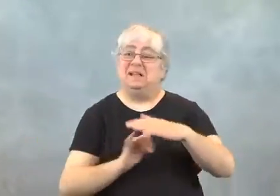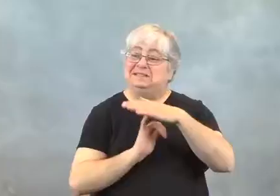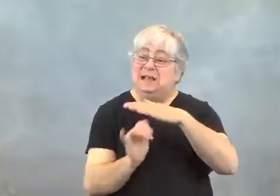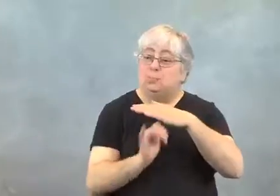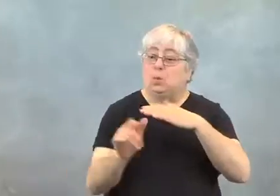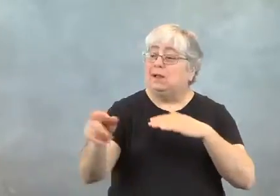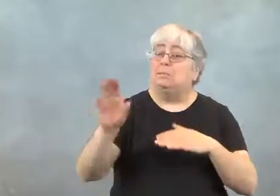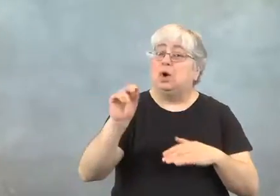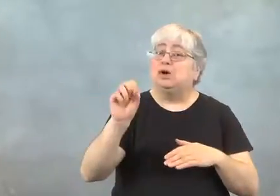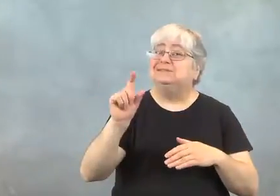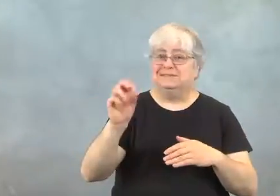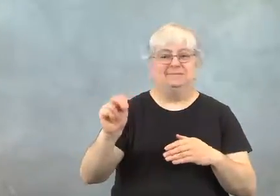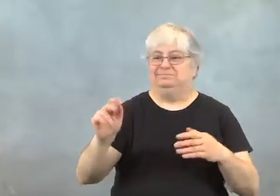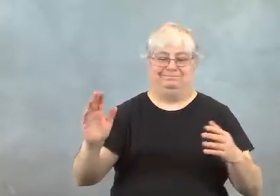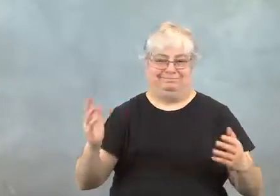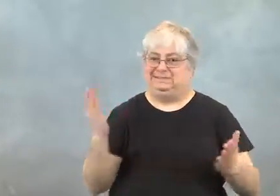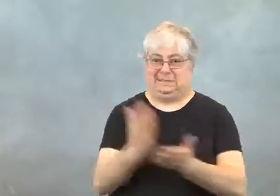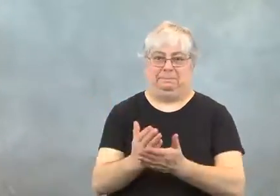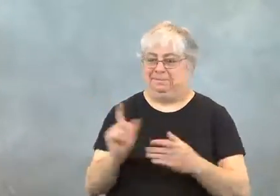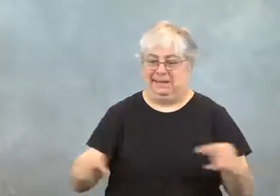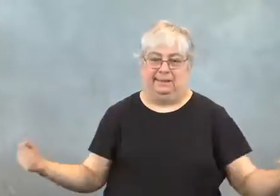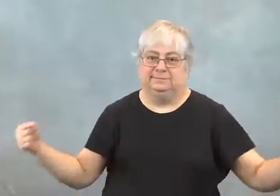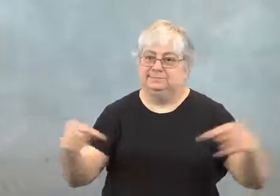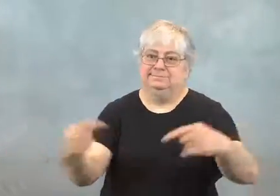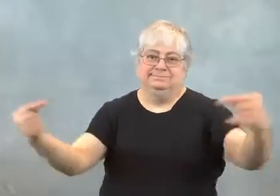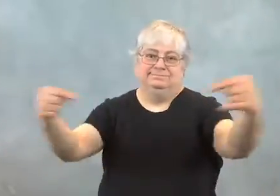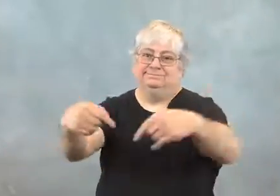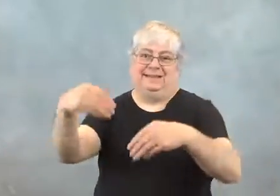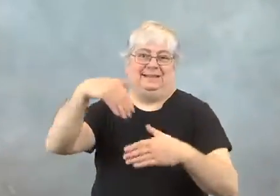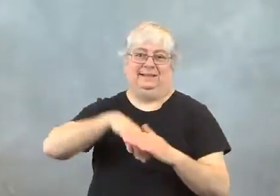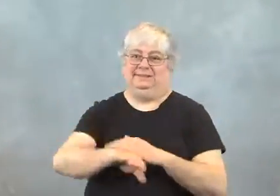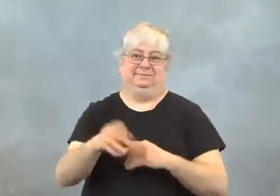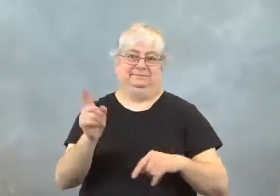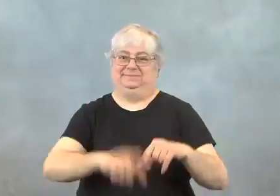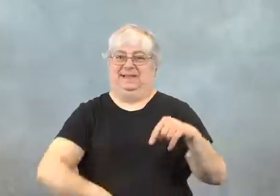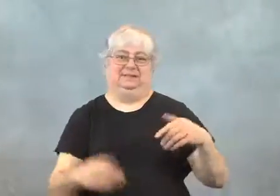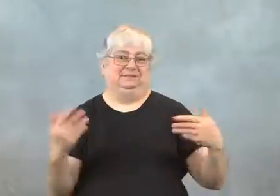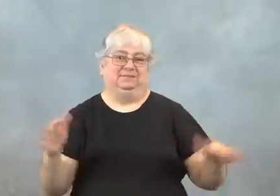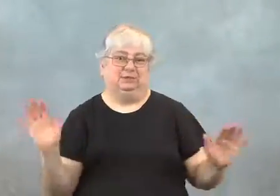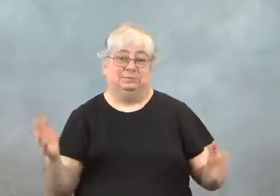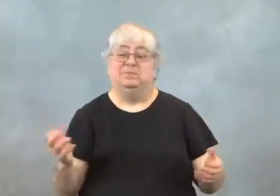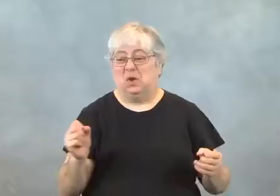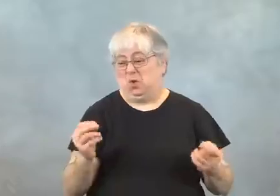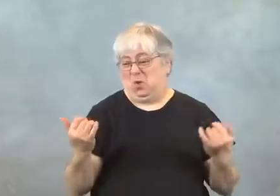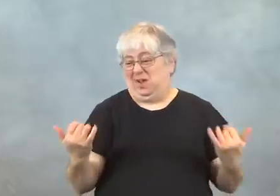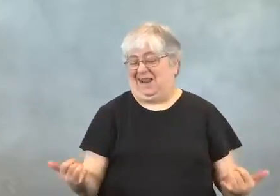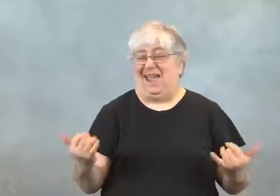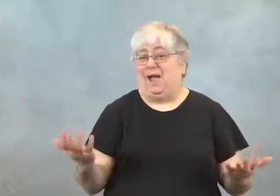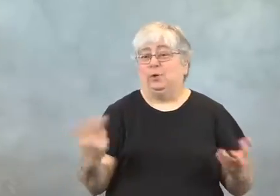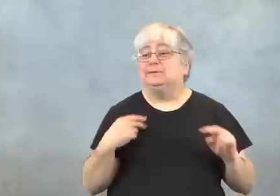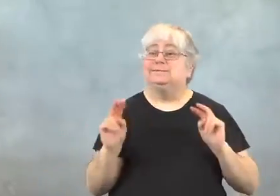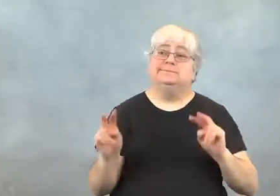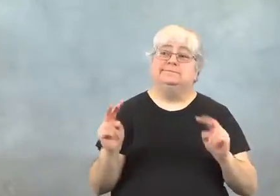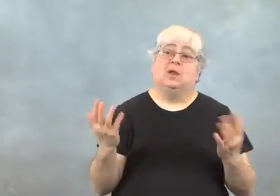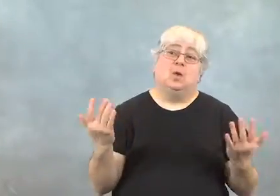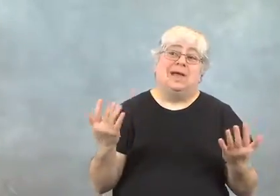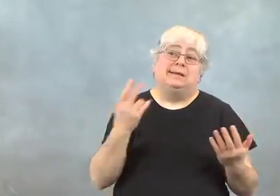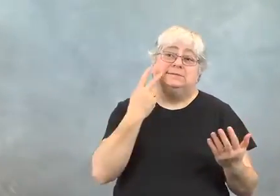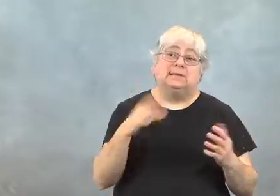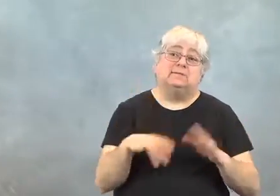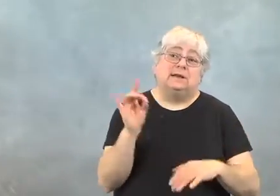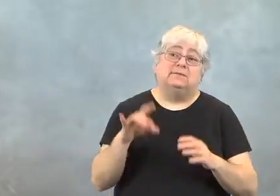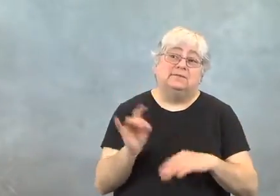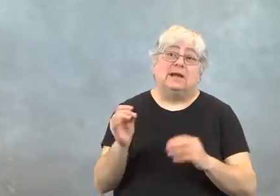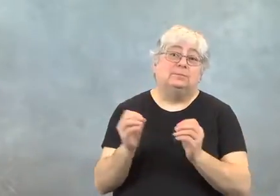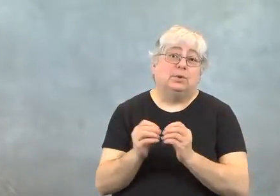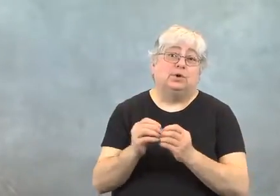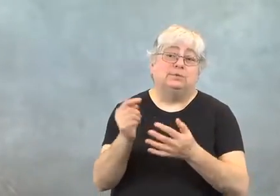Subways were also stopped in the Boston area.